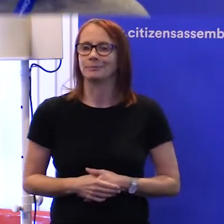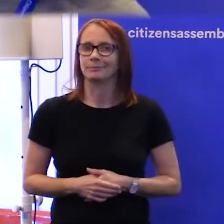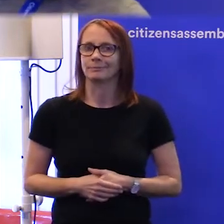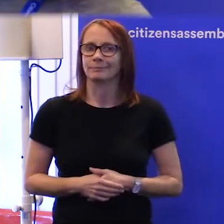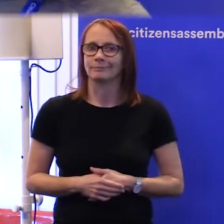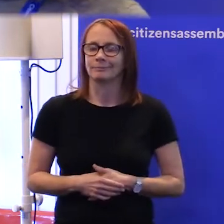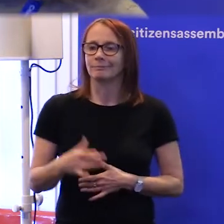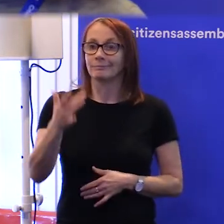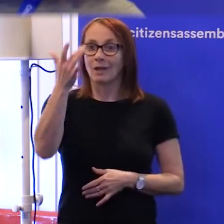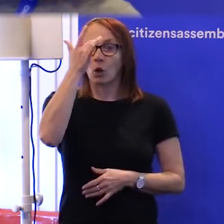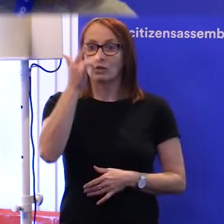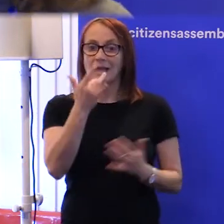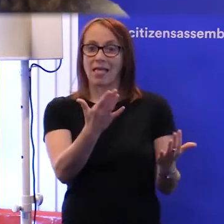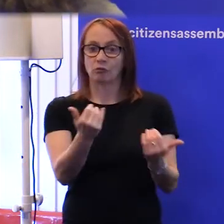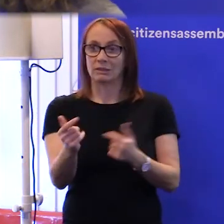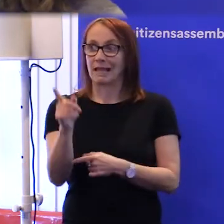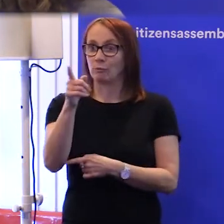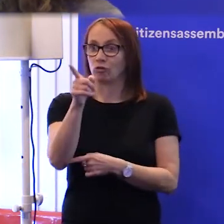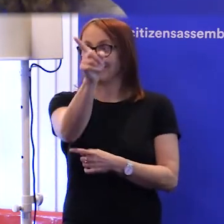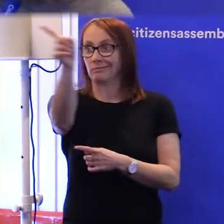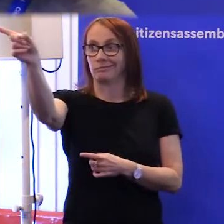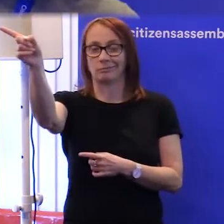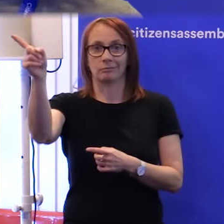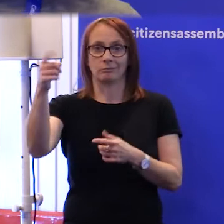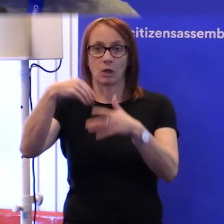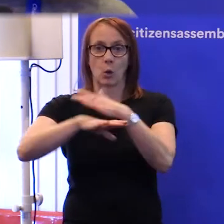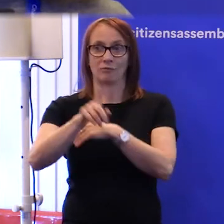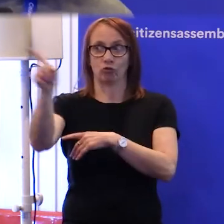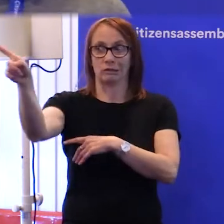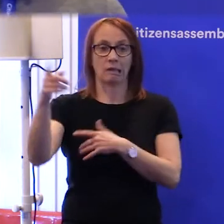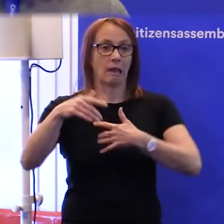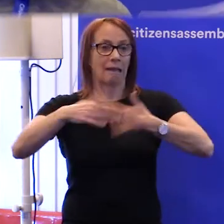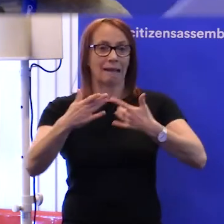hotel reception is back in the atrium if you have any issues with the hotel rooms